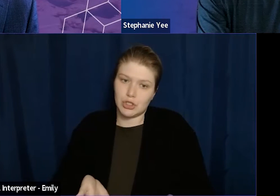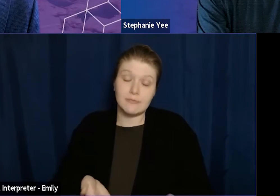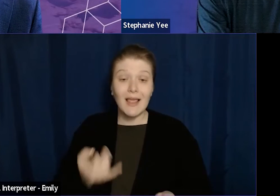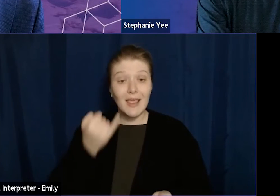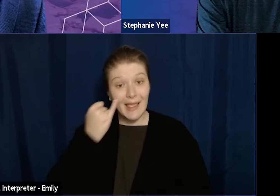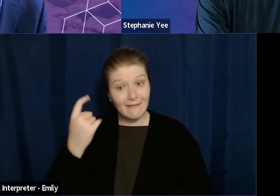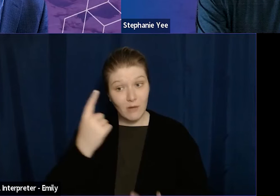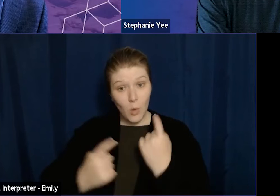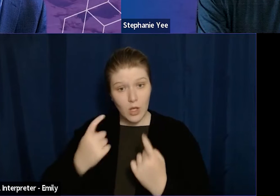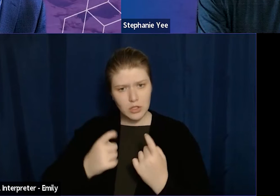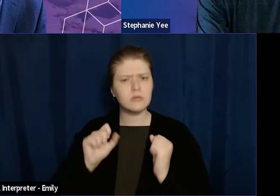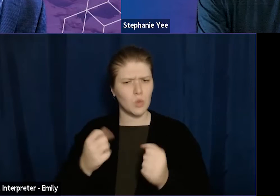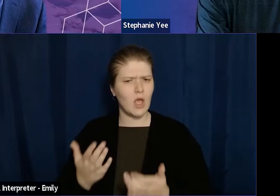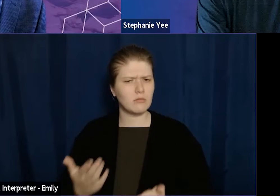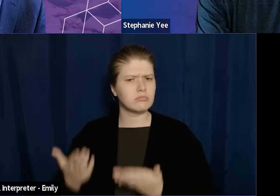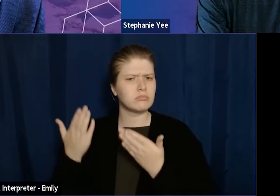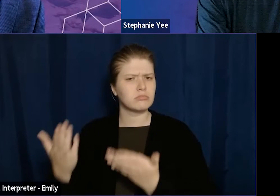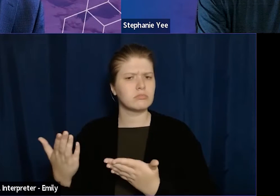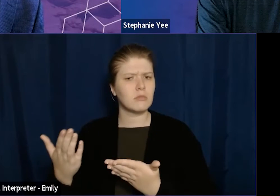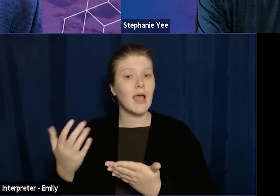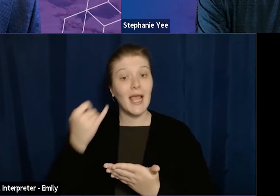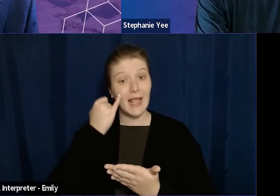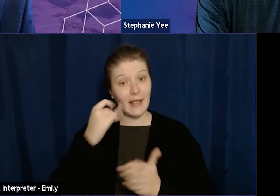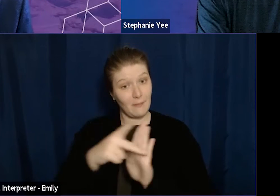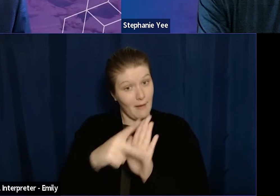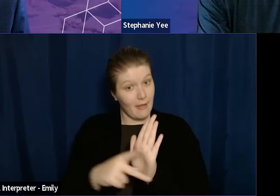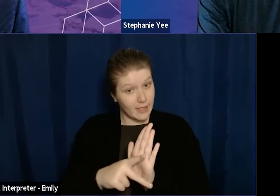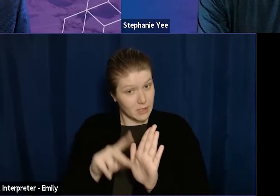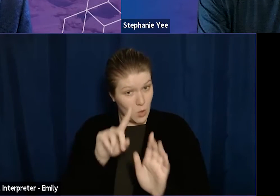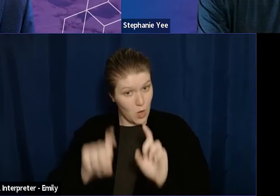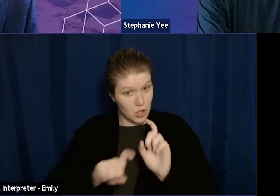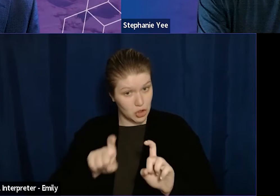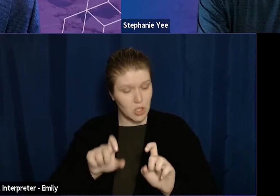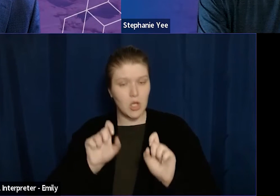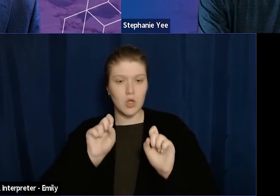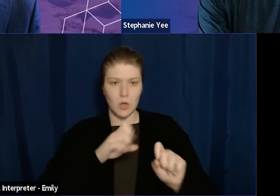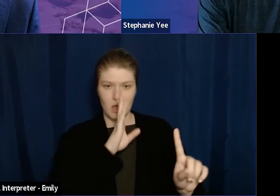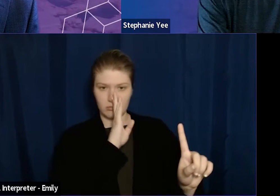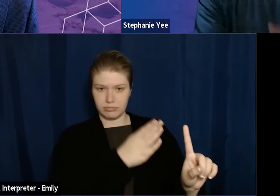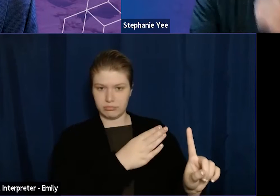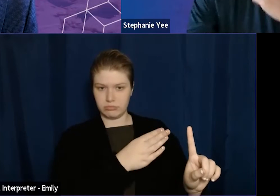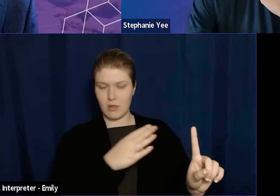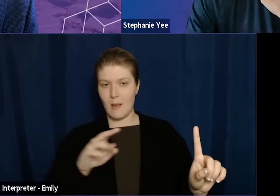If they are policy questions, and this is one, you can send them to policy@NSF.gov.